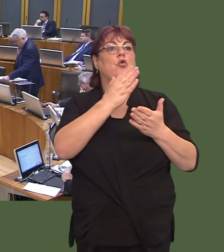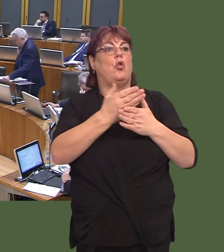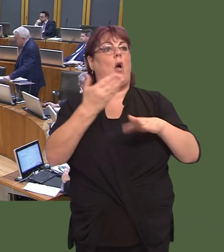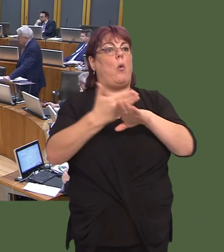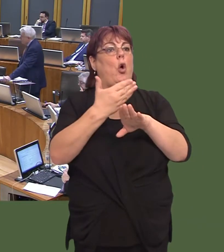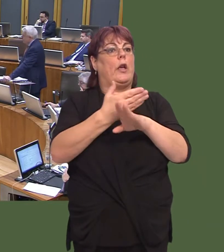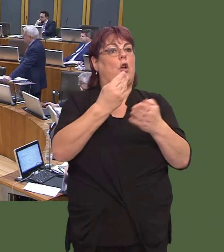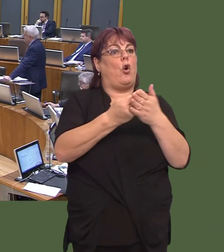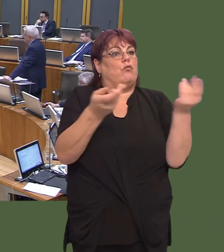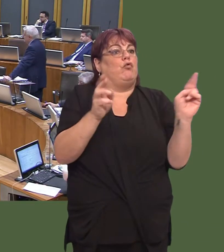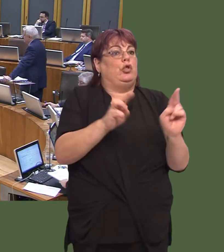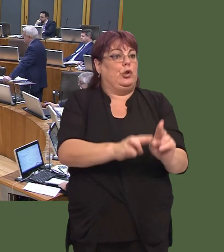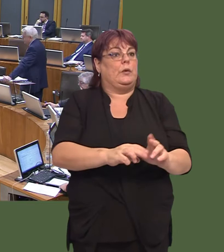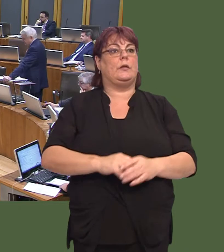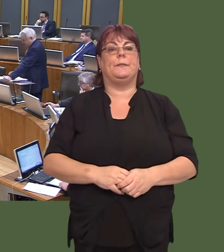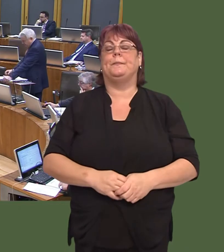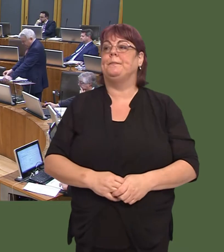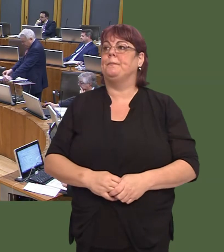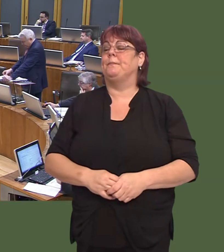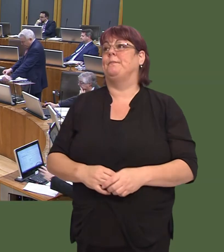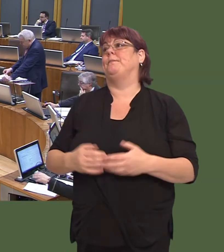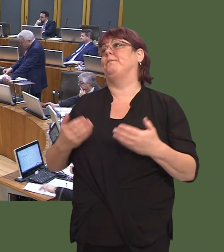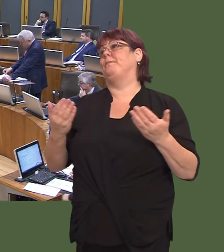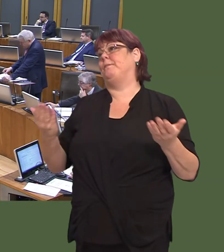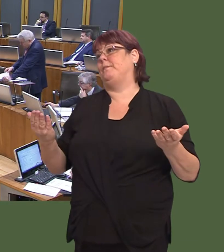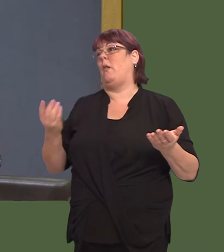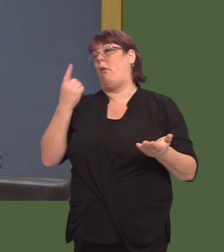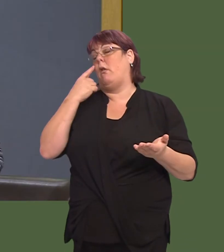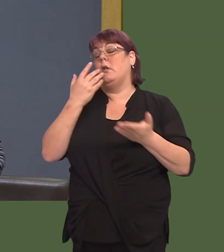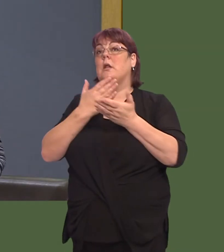Sian Gwenllian: Well, itís entirely apparent that the jobs location strategy isnít working